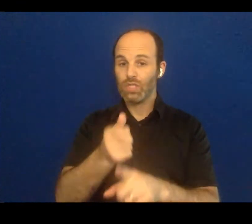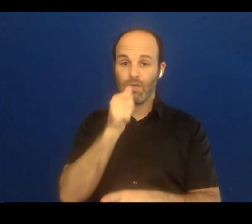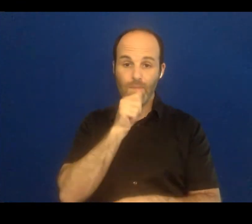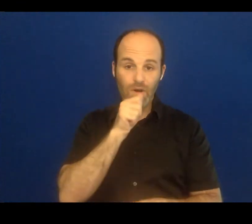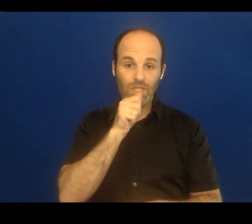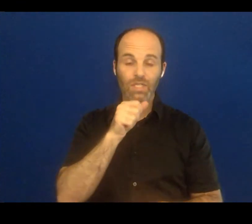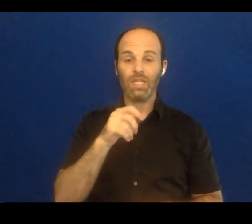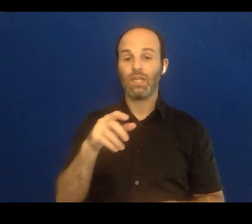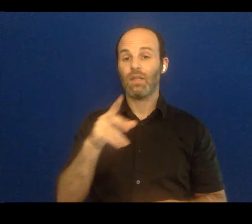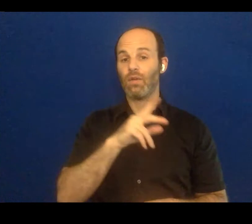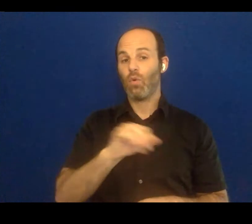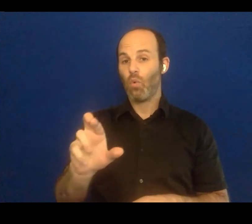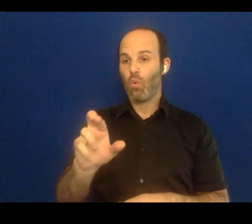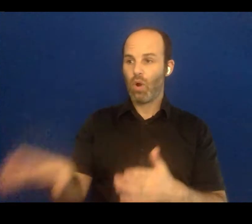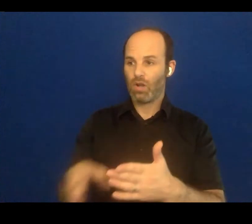OBSERVED AGAINST A PERSON WITH A DISABILITY?